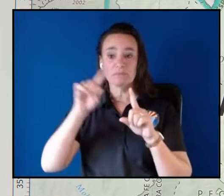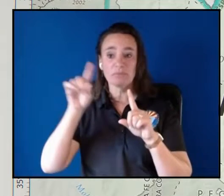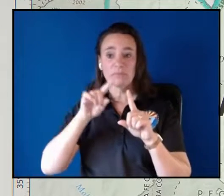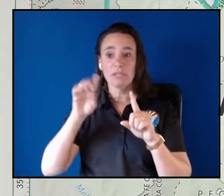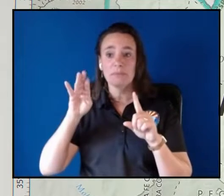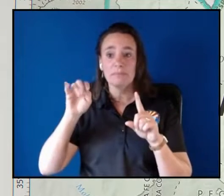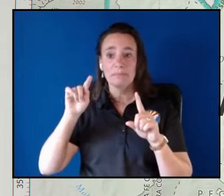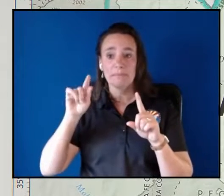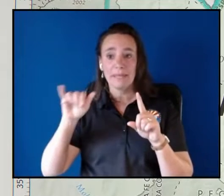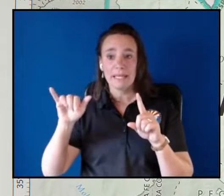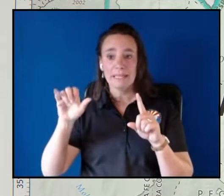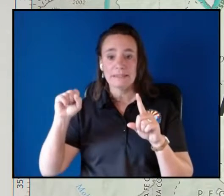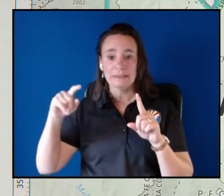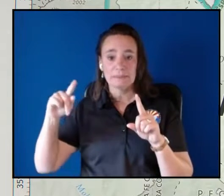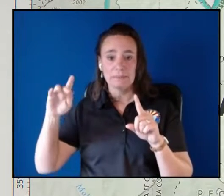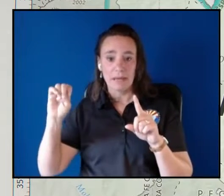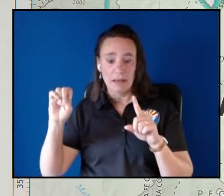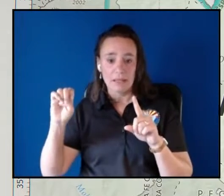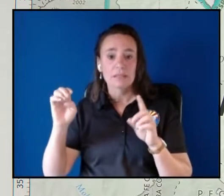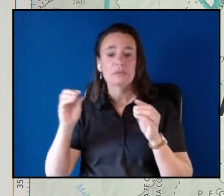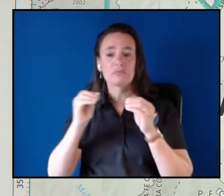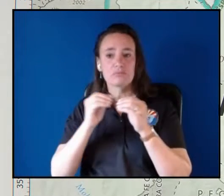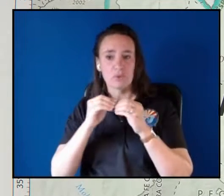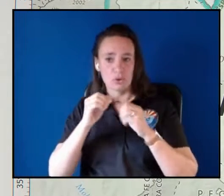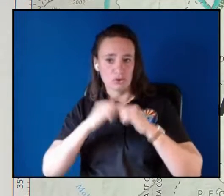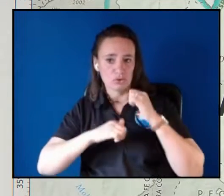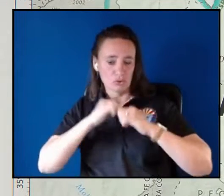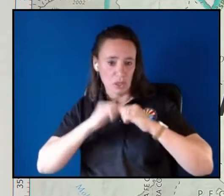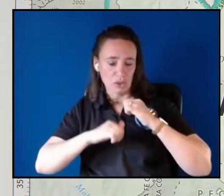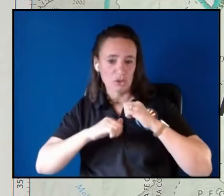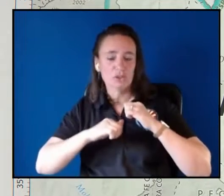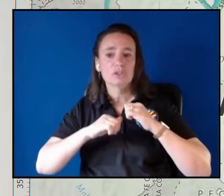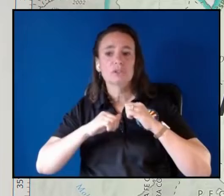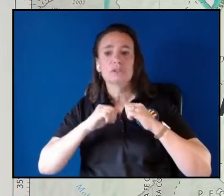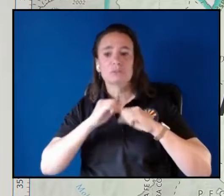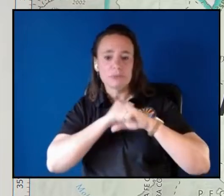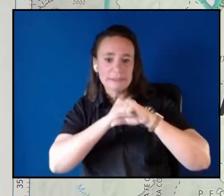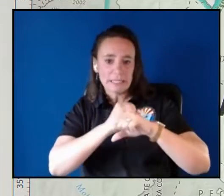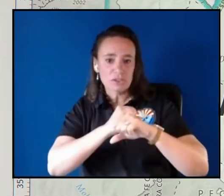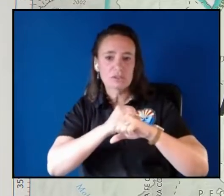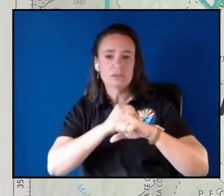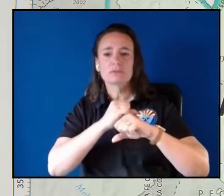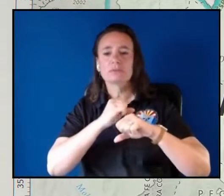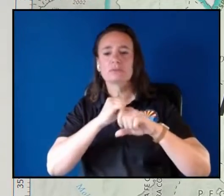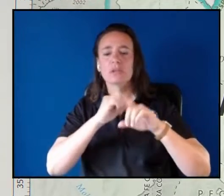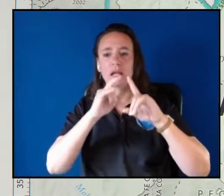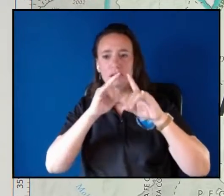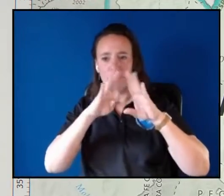protection, around the cabins up there. They're going to continue that work up the Pecos River, opening up the stringers